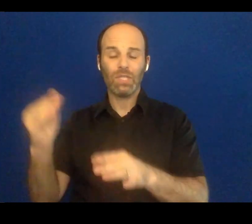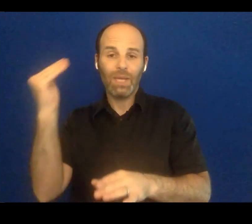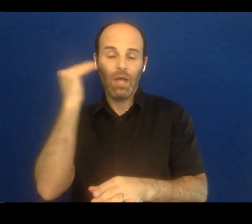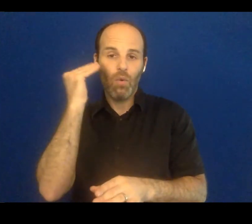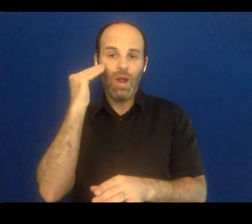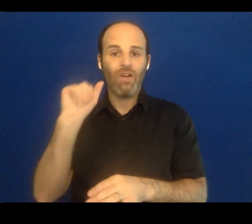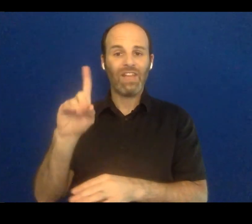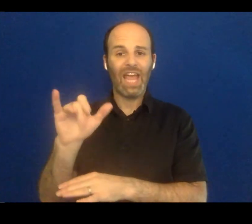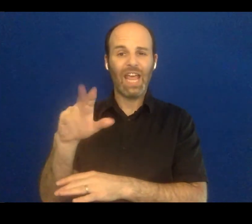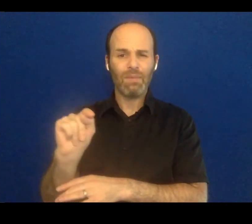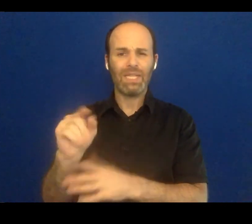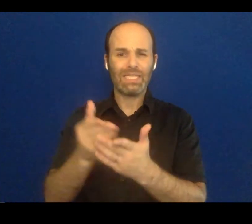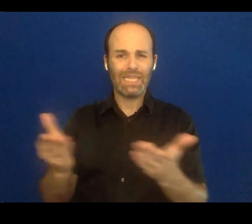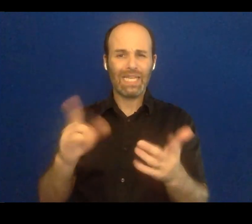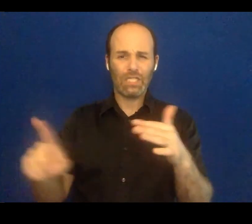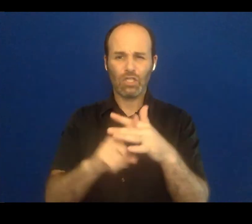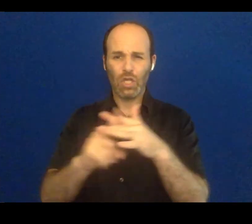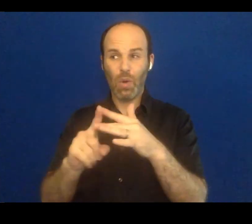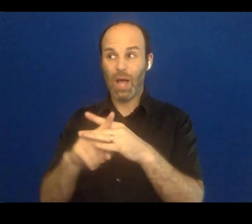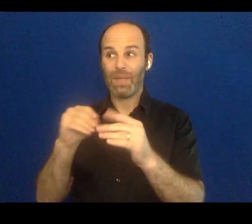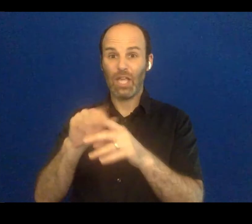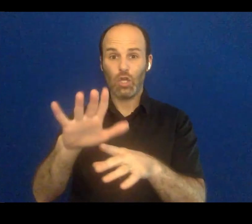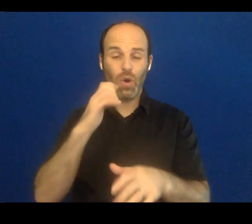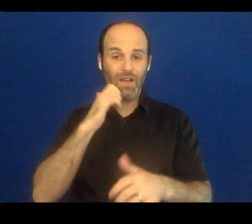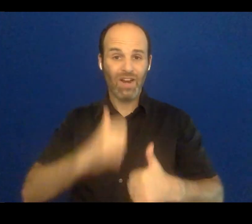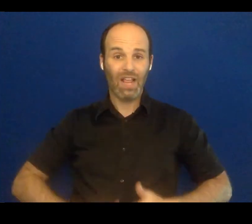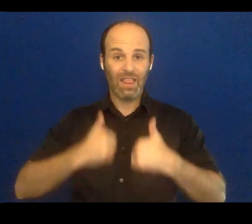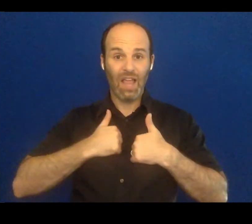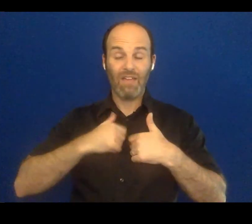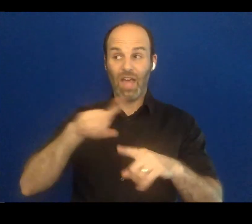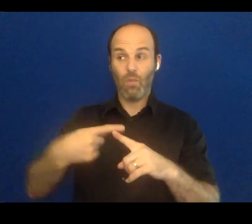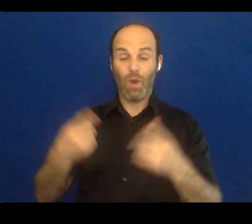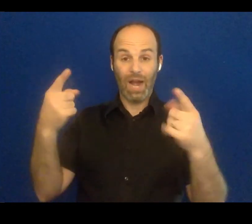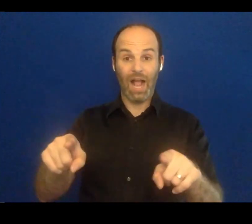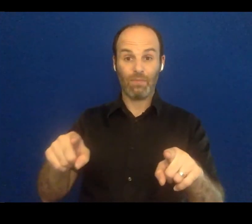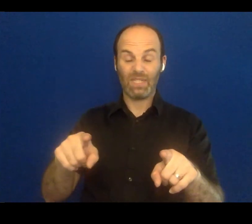YOUR LIFE AND INTERACTIONS WITH THE WORLD AROUND YOU AND PUT THEM OUT TO PEOPLE. BOTH SORT OF THE GENERAL